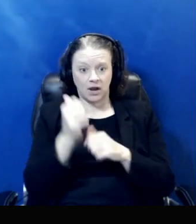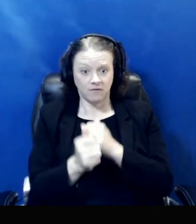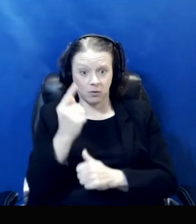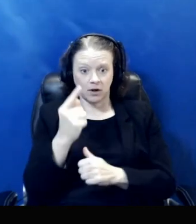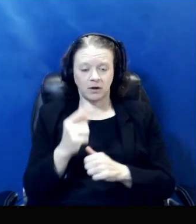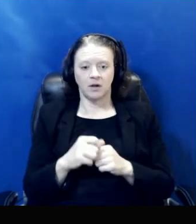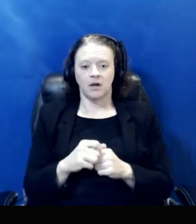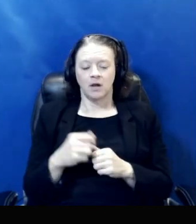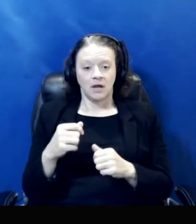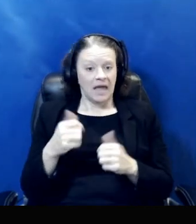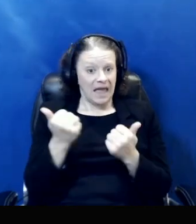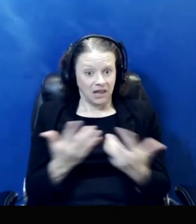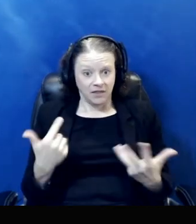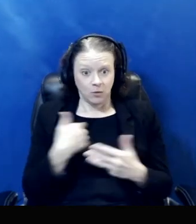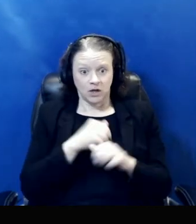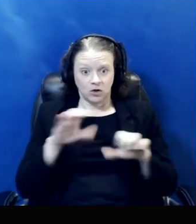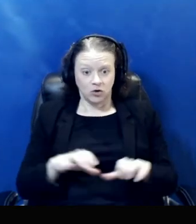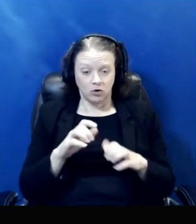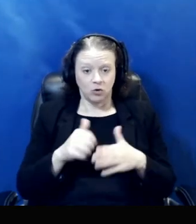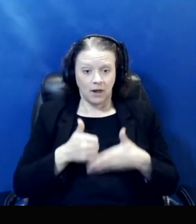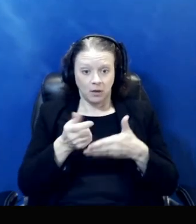do to help you guys get in touch with accessibility